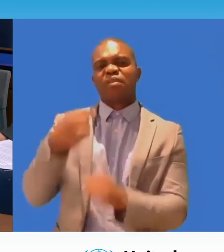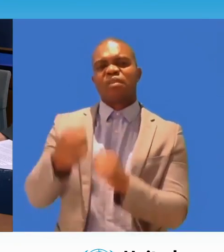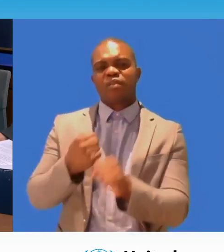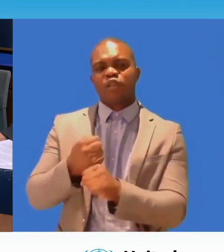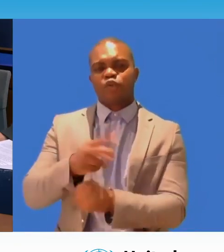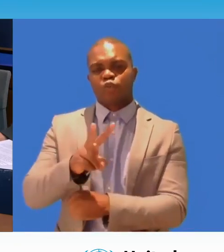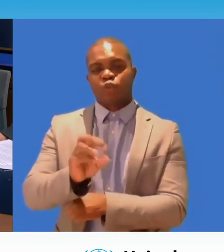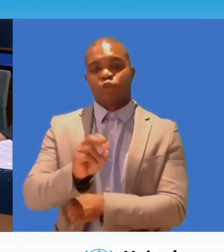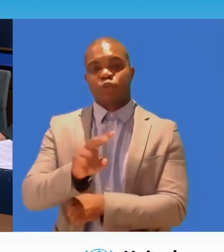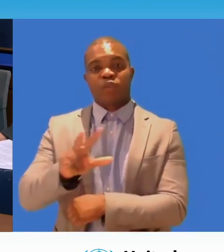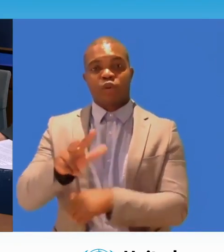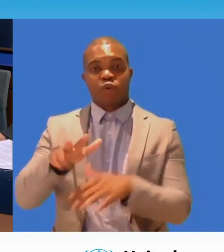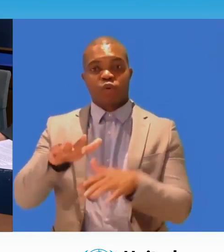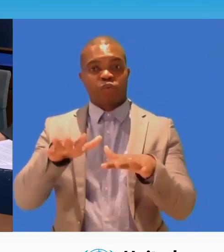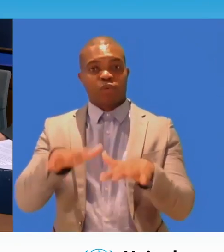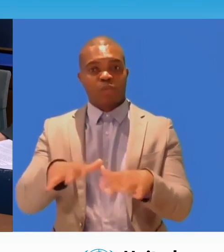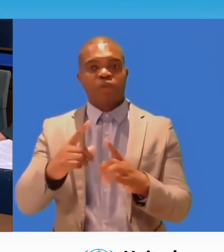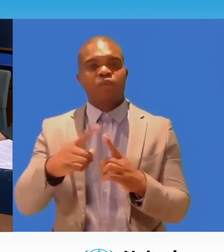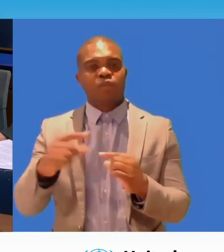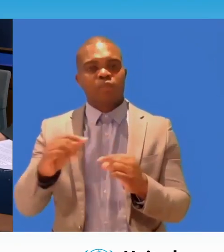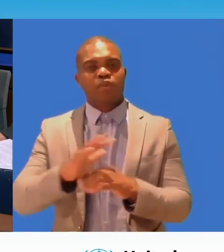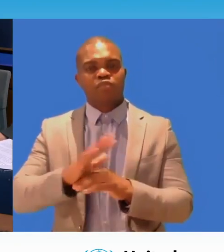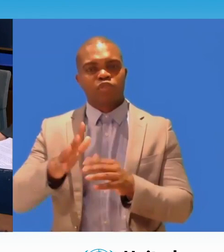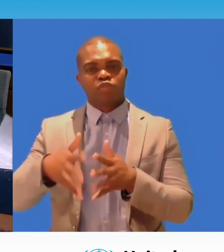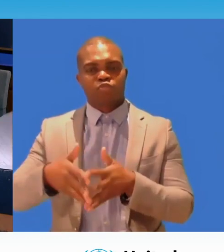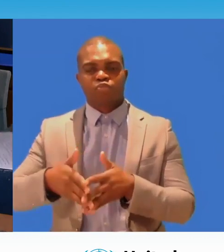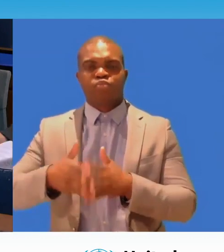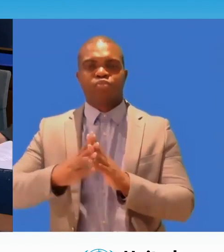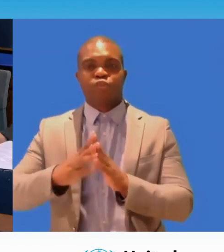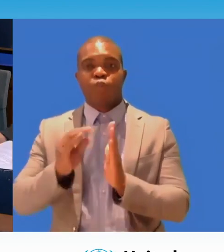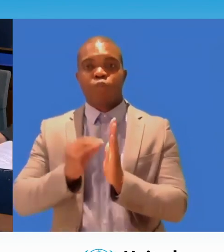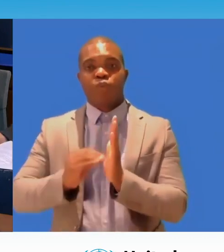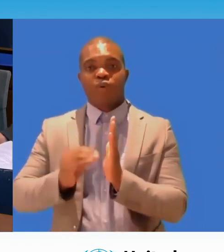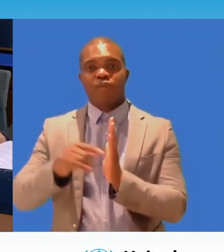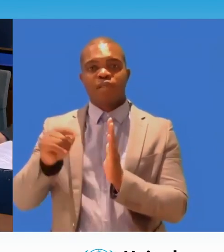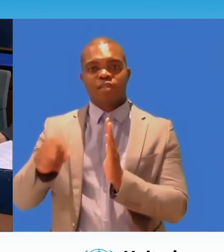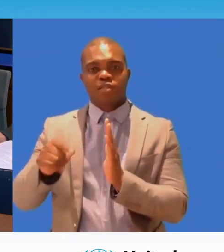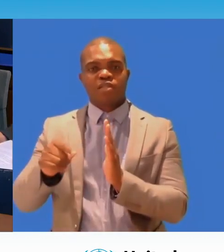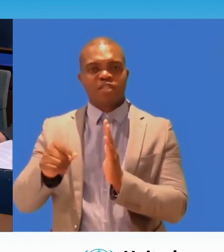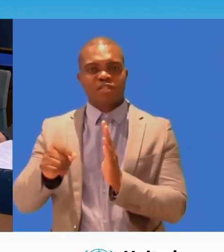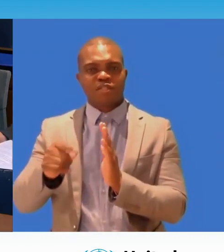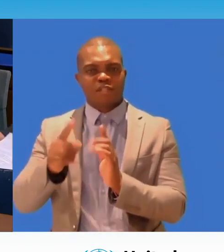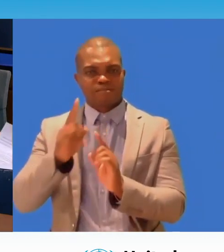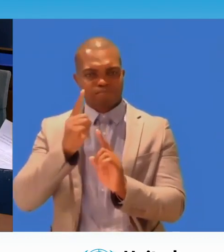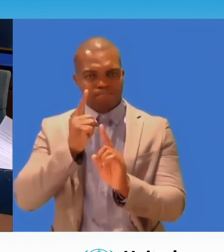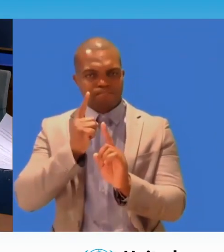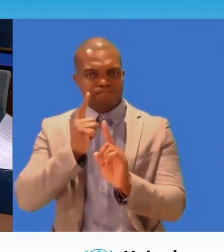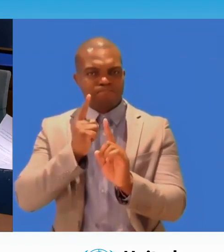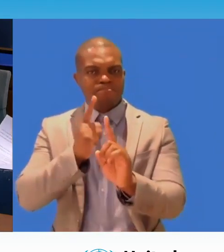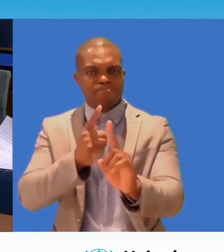local governments furthermore this April the amended act for eliminating discrimination